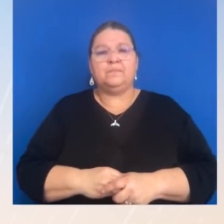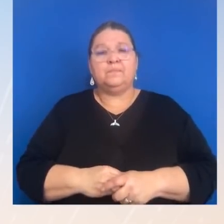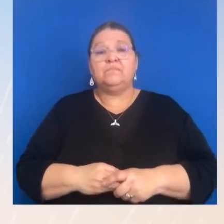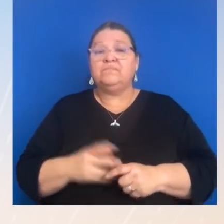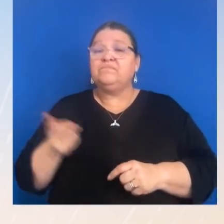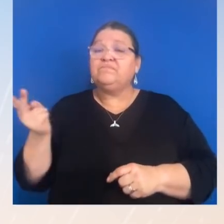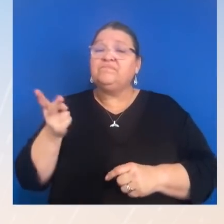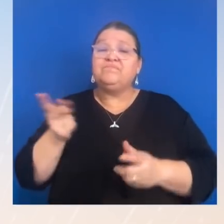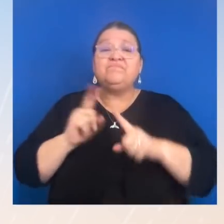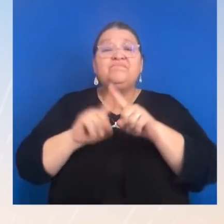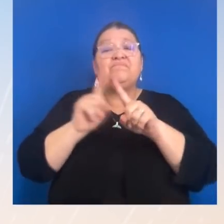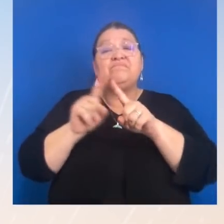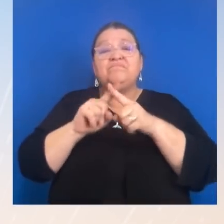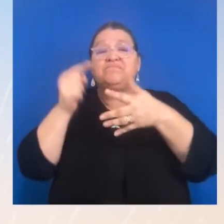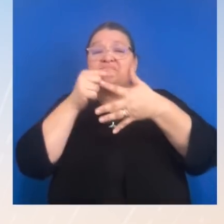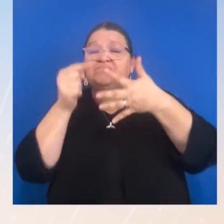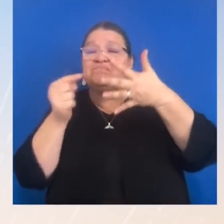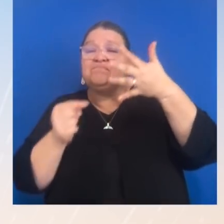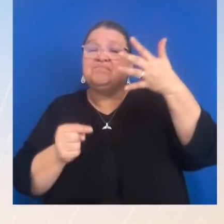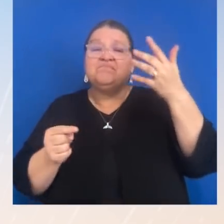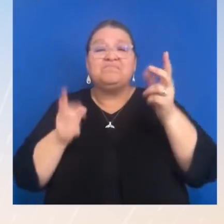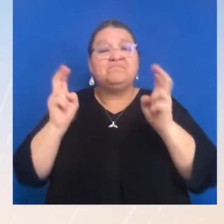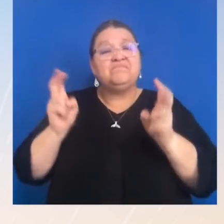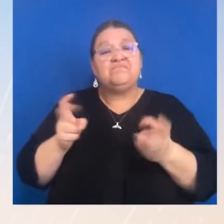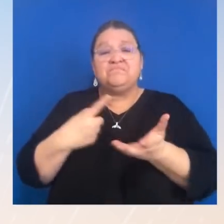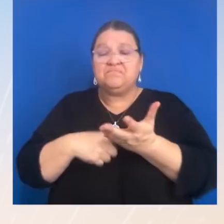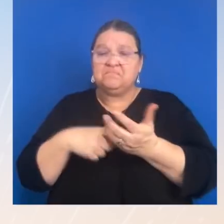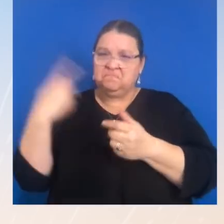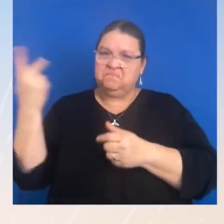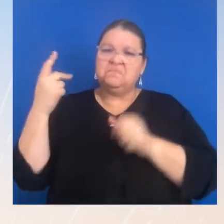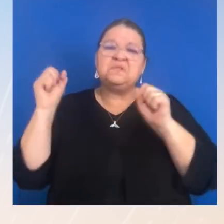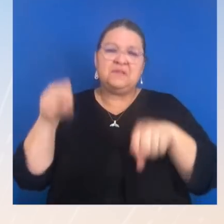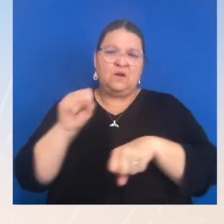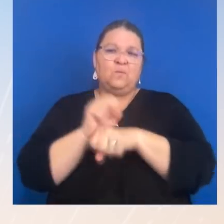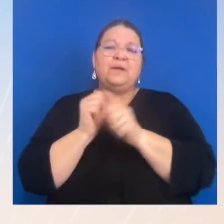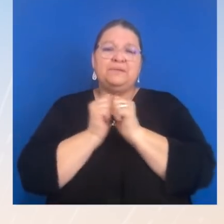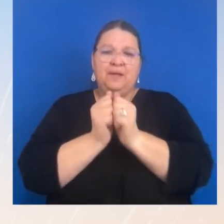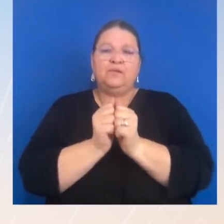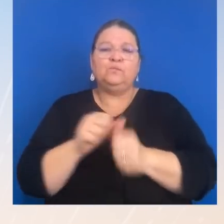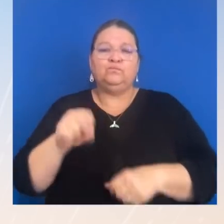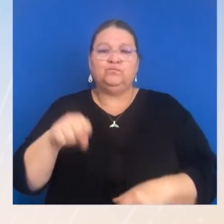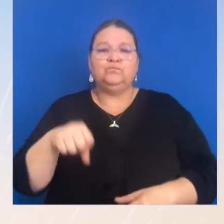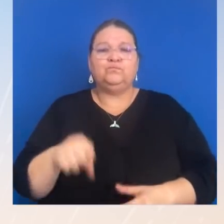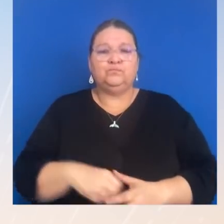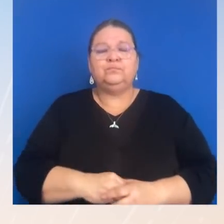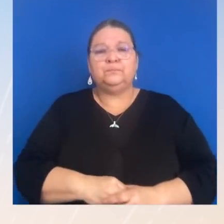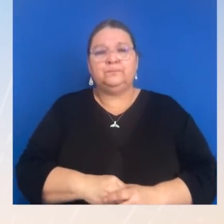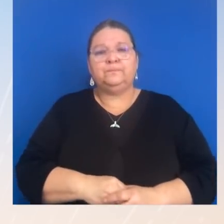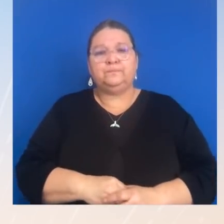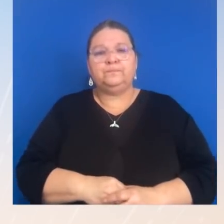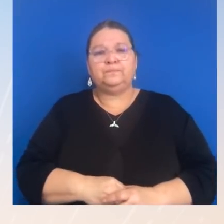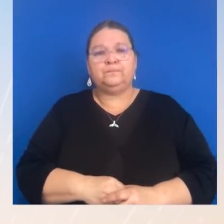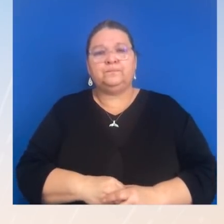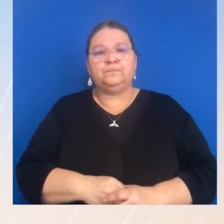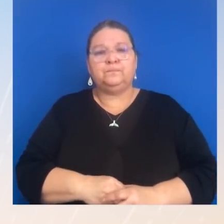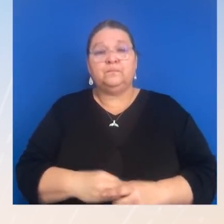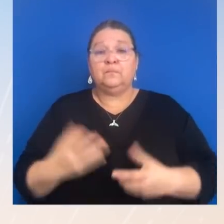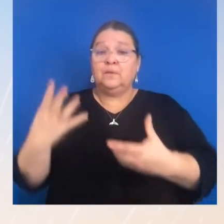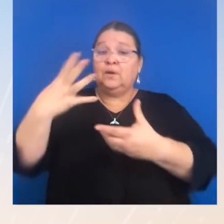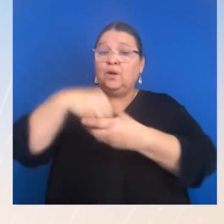including deterring Iranian-enabled attacks against civilian targets in Saudi Arabia, supporting the U.N.-backed efforts to end the war in Yemen,